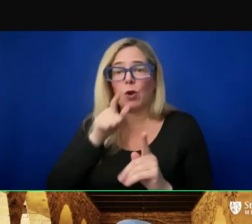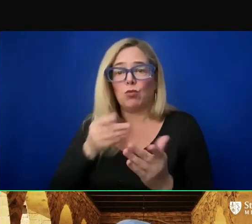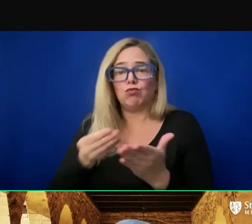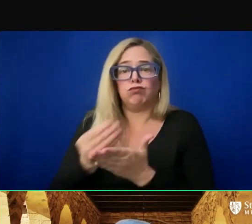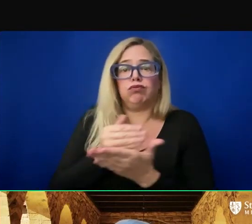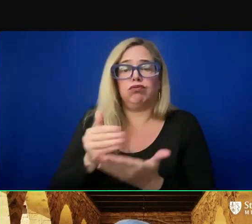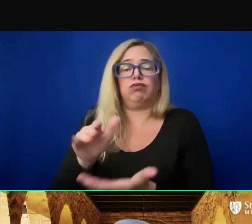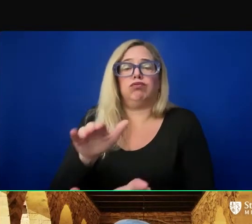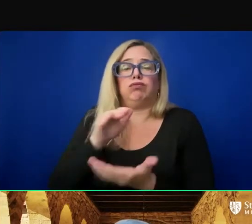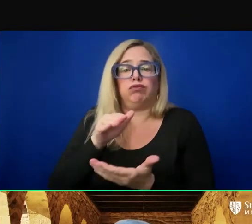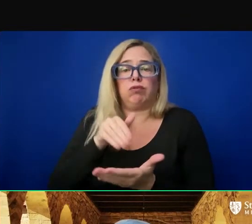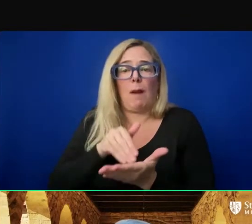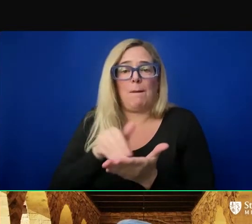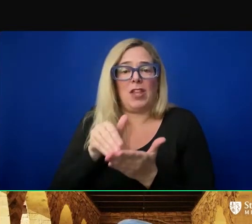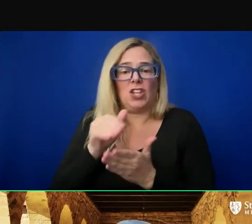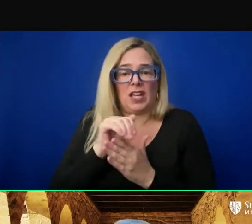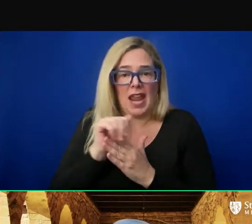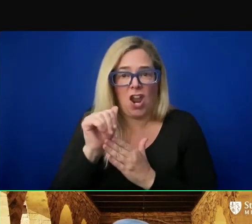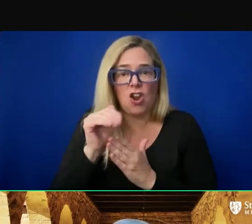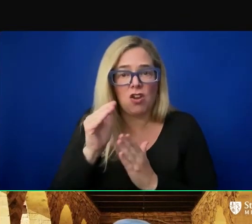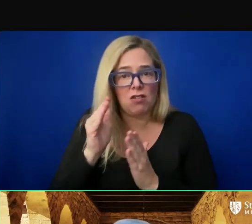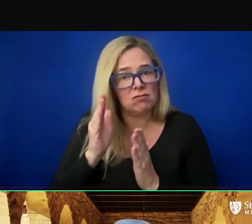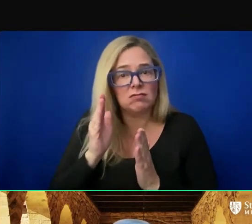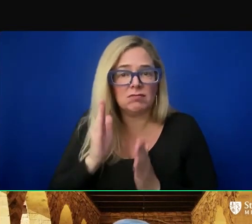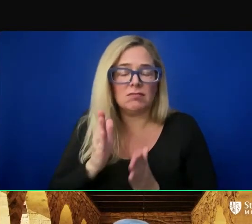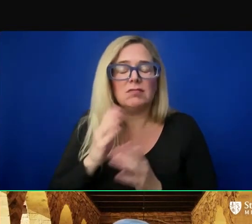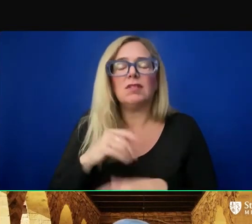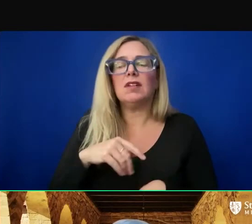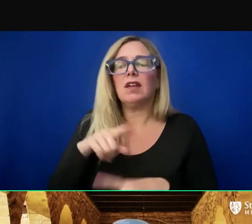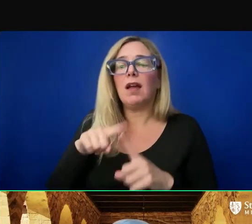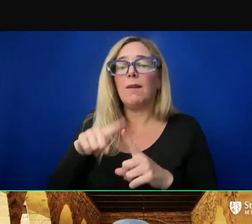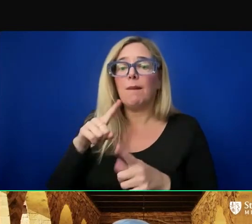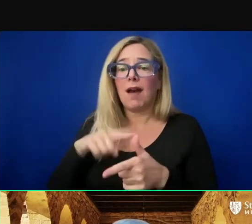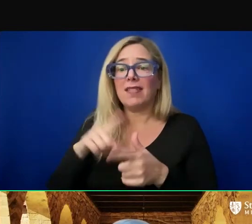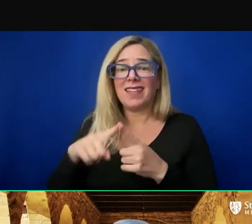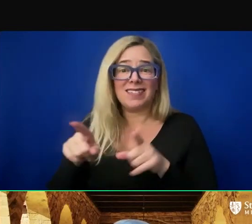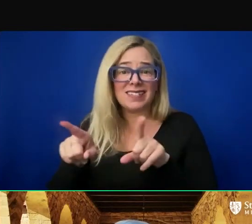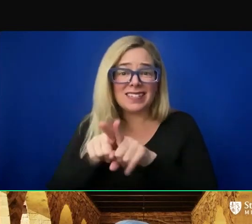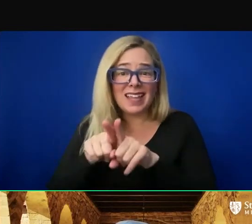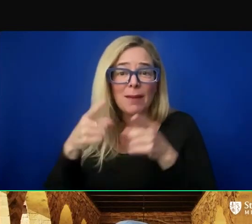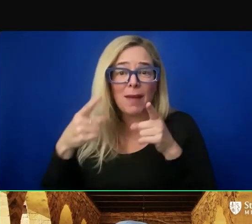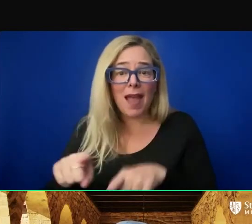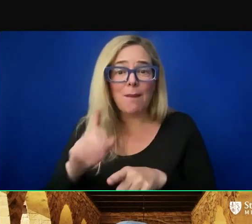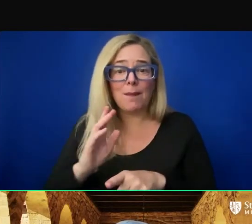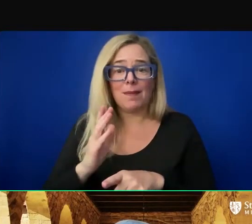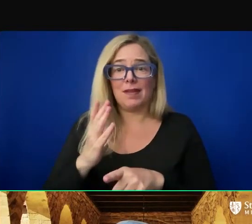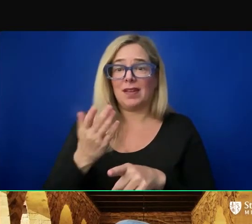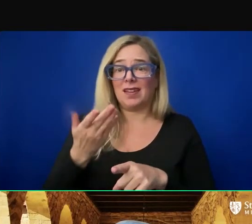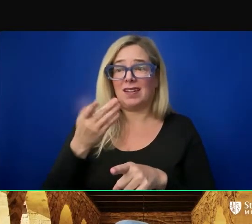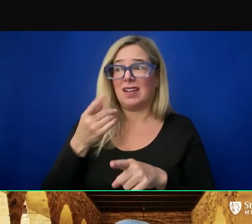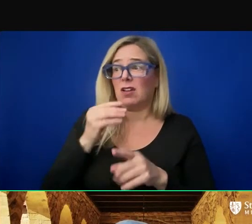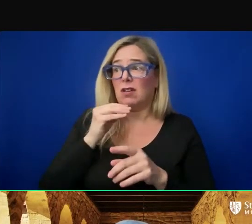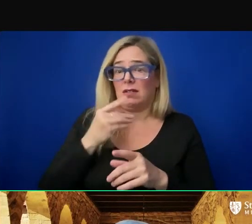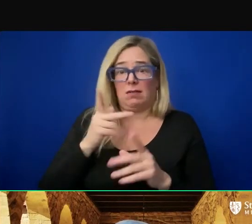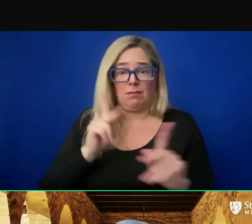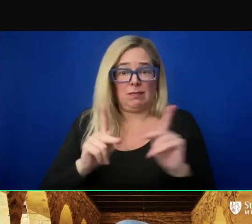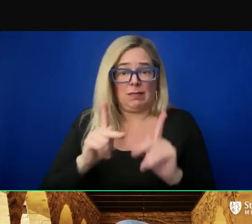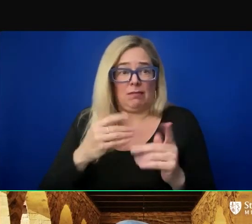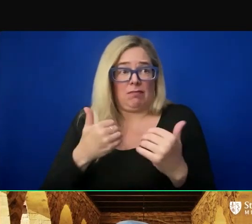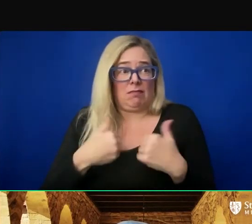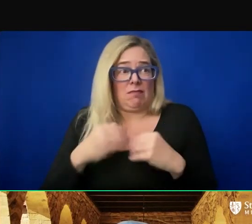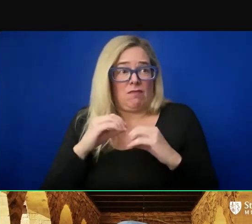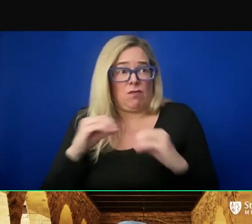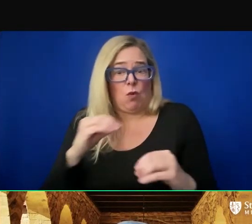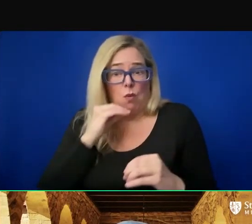It's also the year where our unhoused population went through the roof. Because healthcare needs